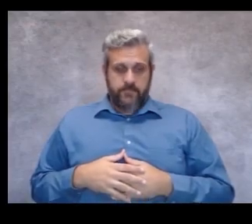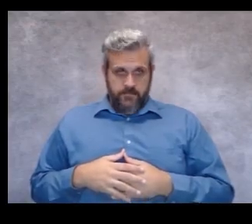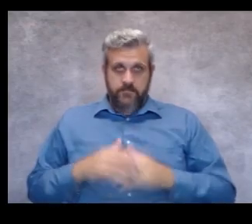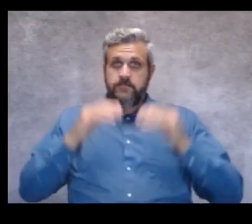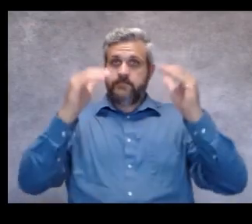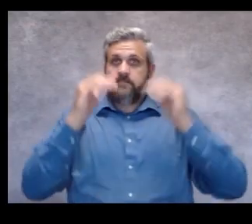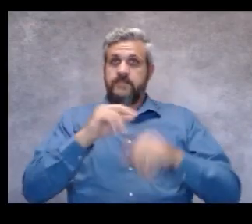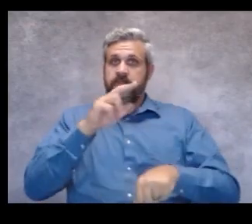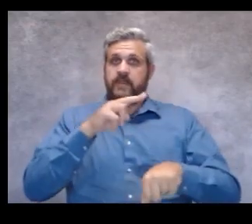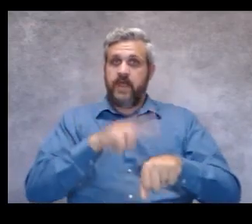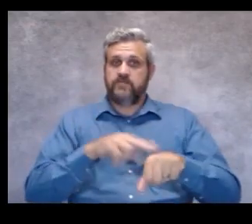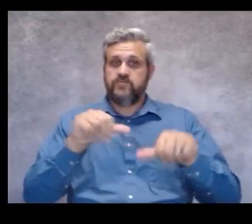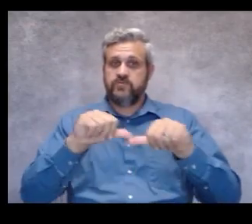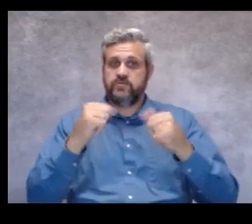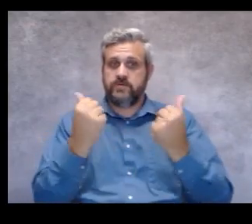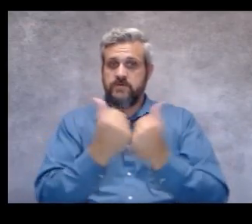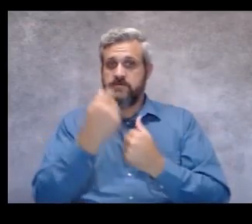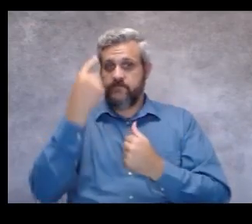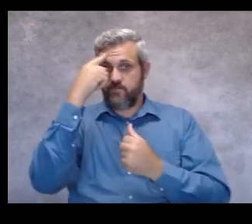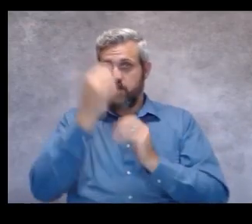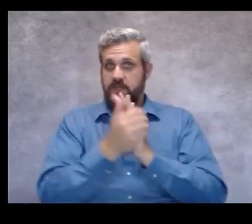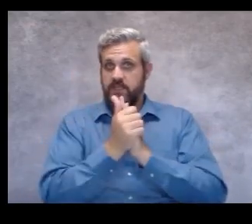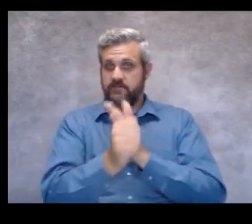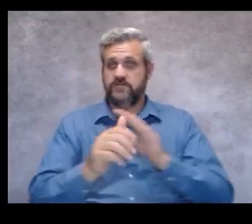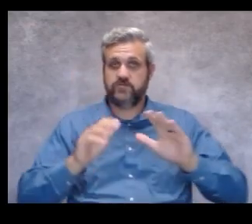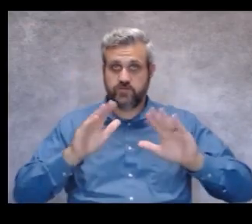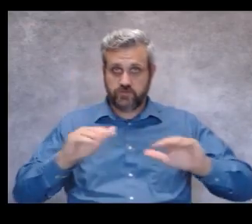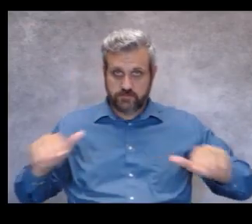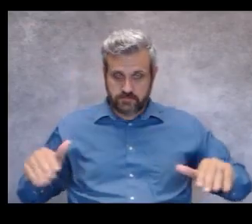Then there's also the National Association for Gifted Children. This is